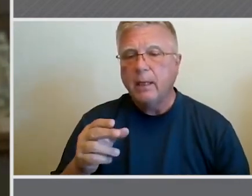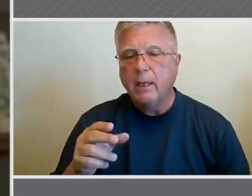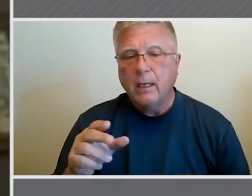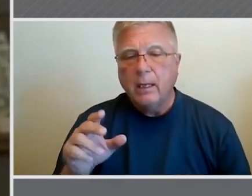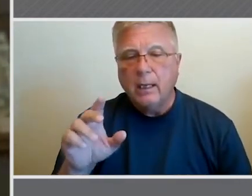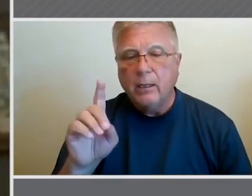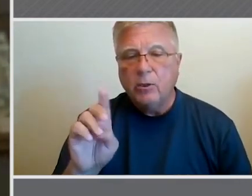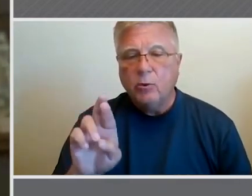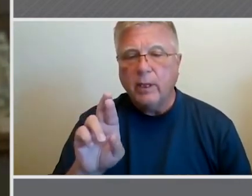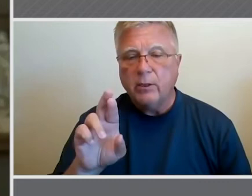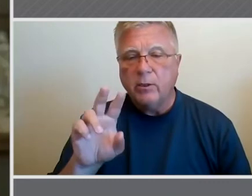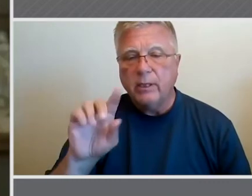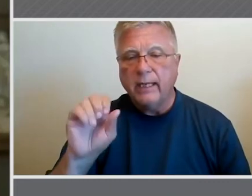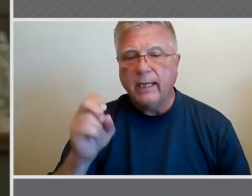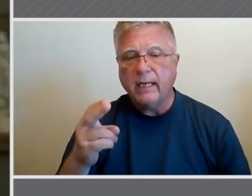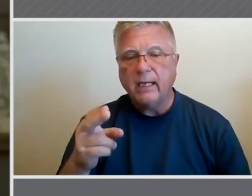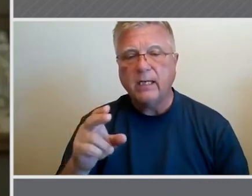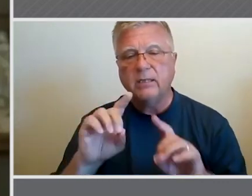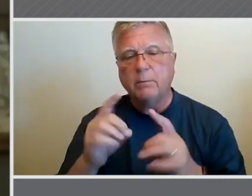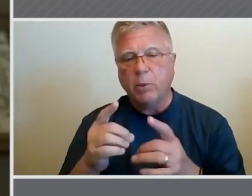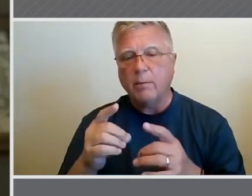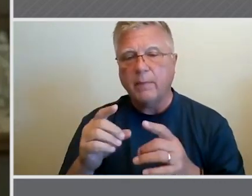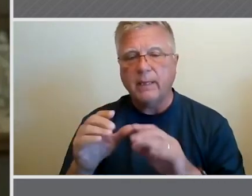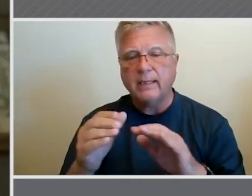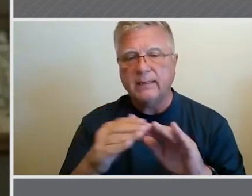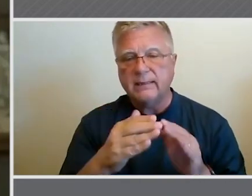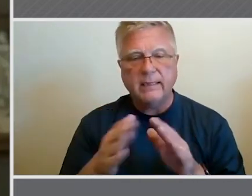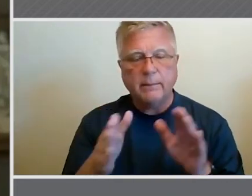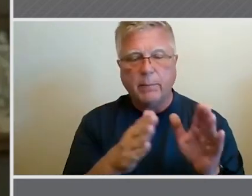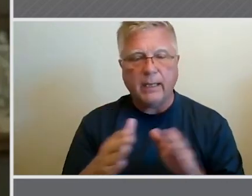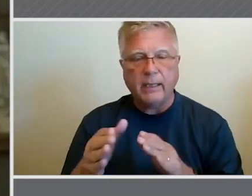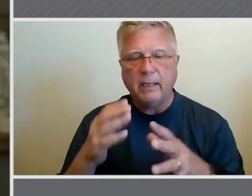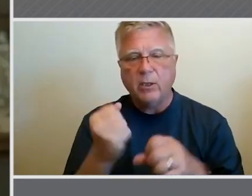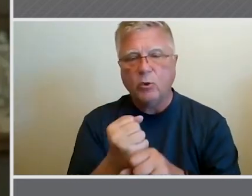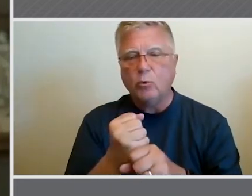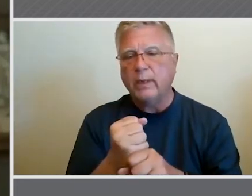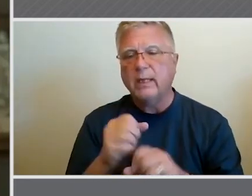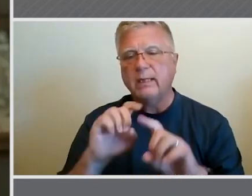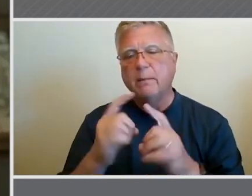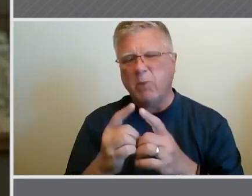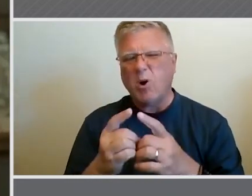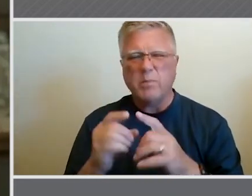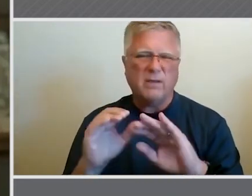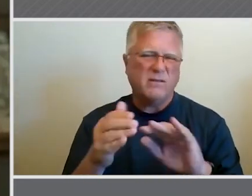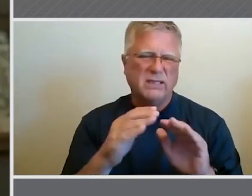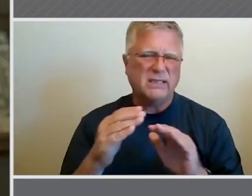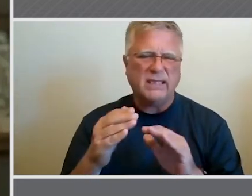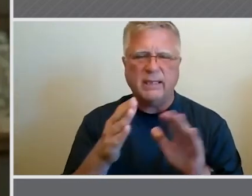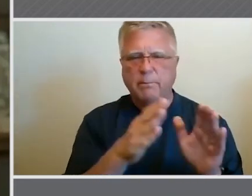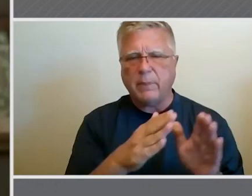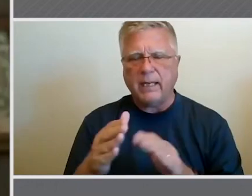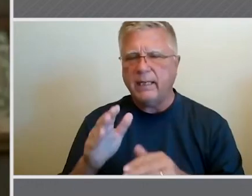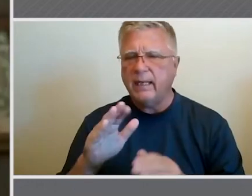And, you know, just to give a quick overview of the Department of city planning and its role in capital projects.